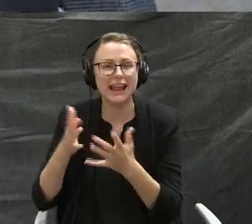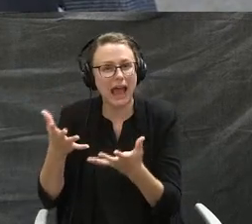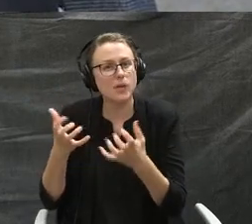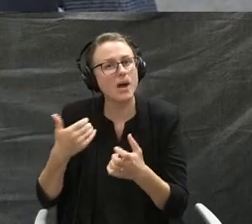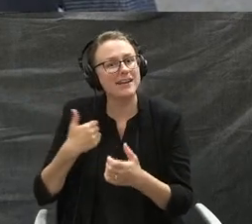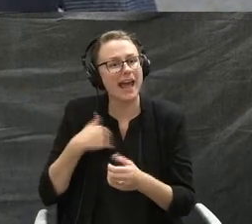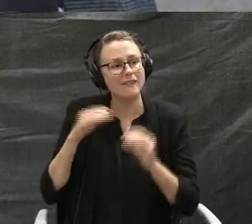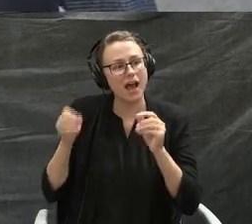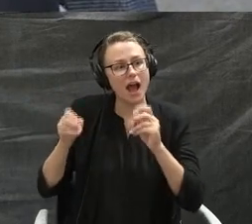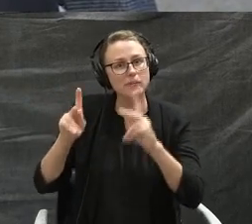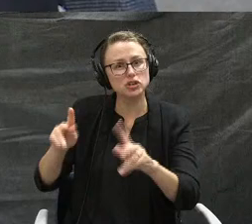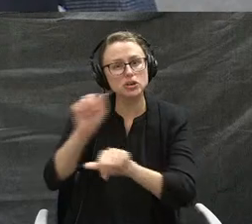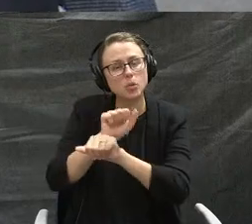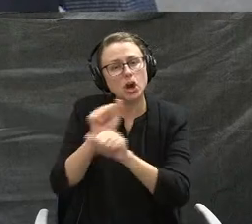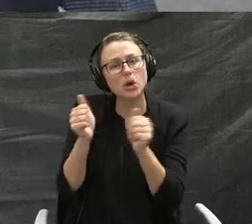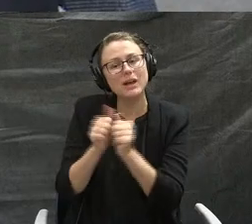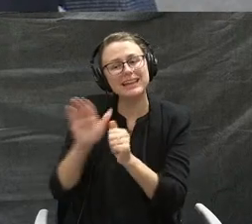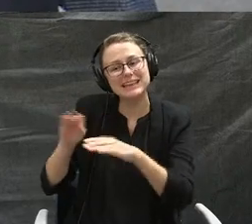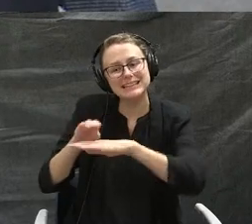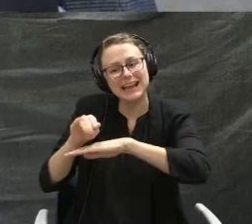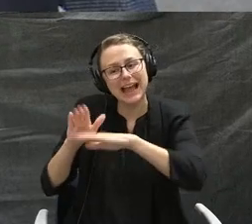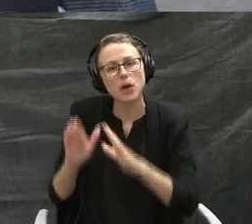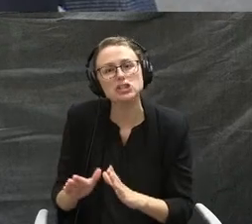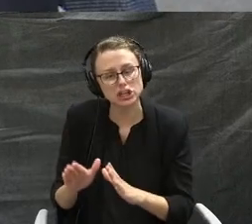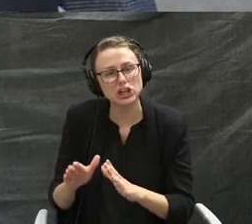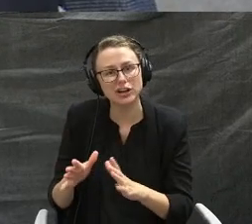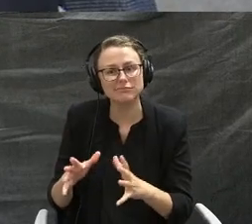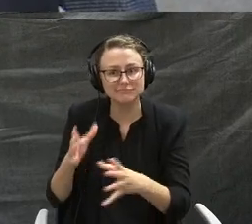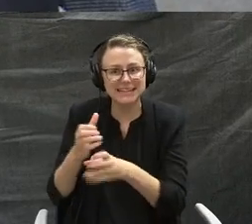teacher. If I find that is online teacher is a bad fit for